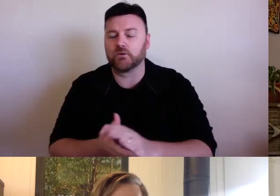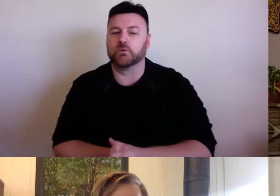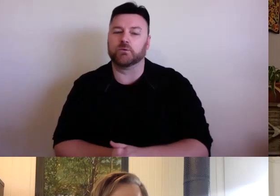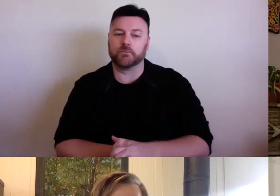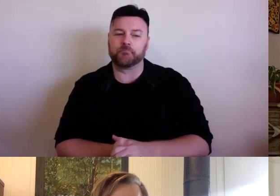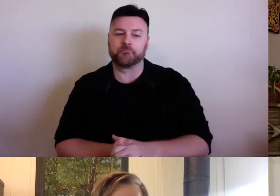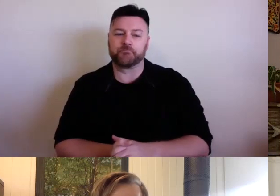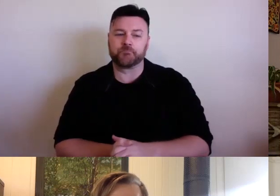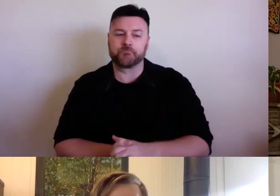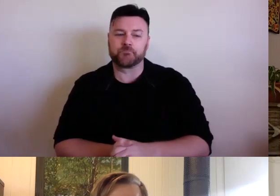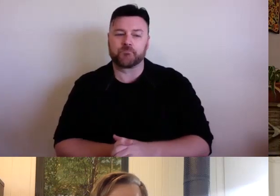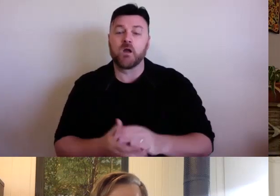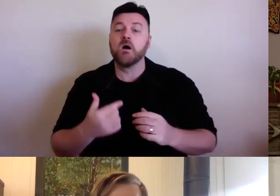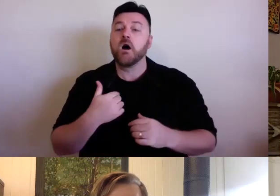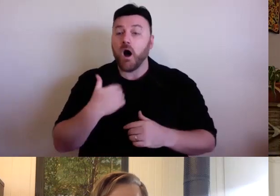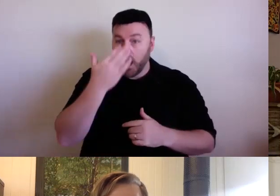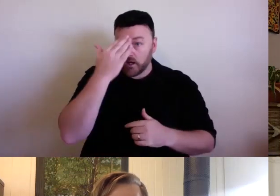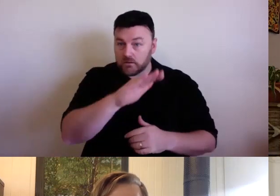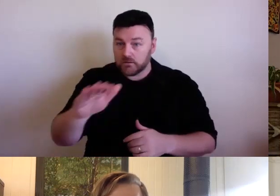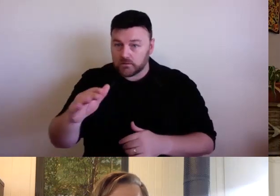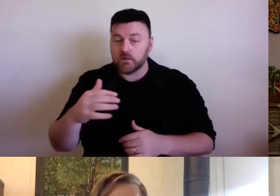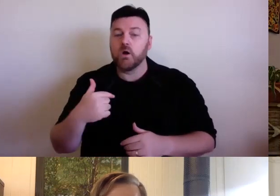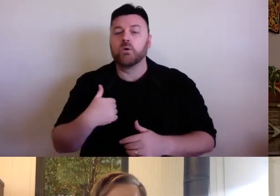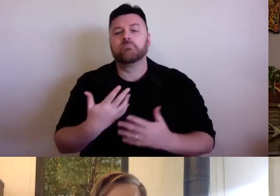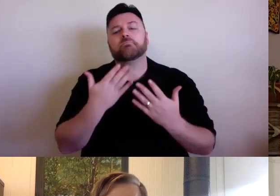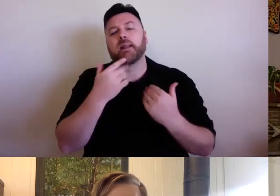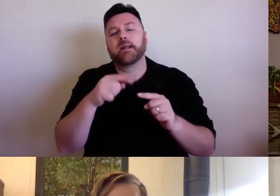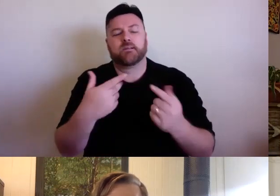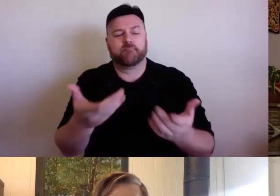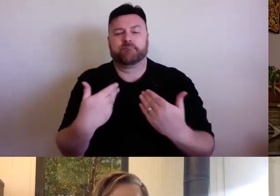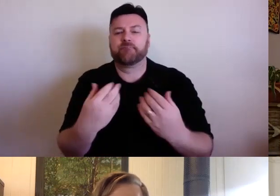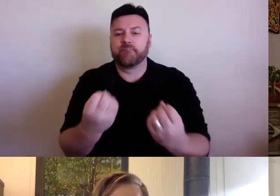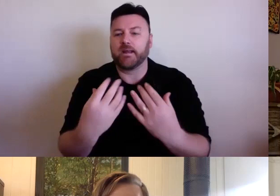that we'd love your feedback on these webinars. We want to know how